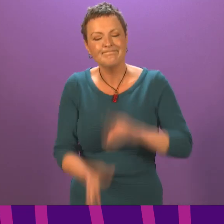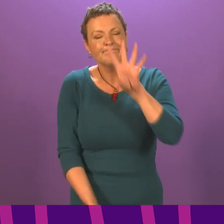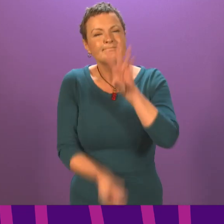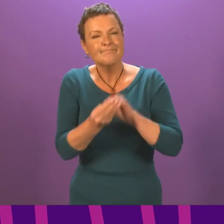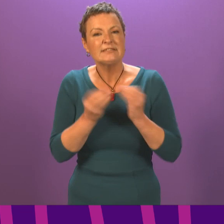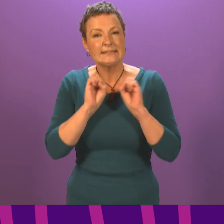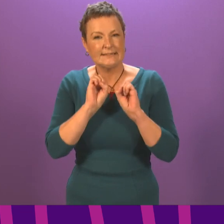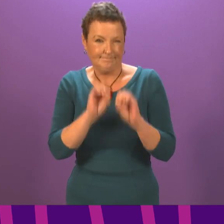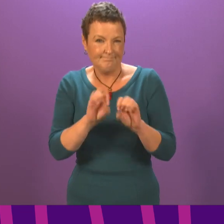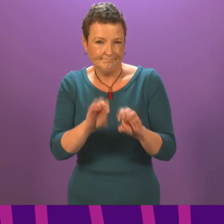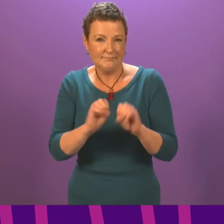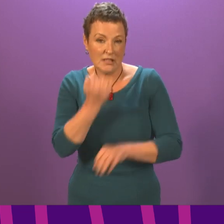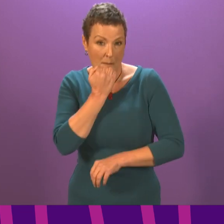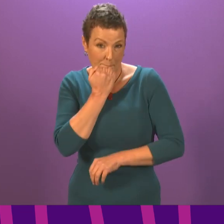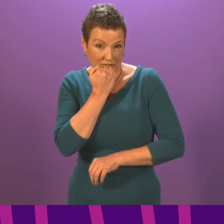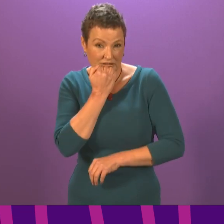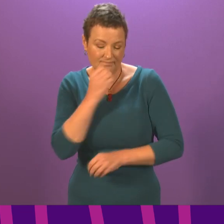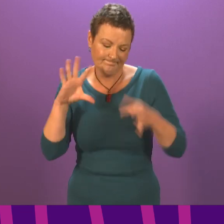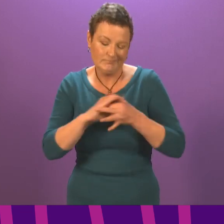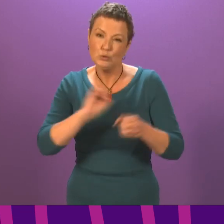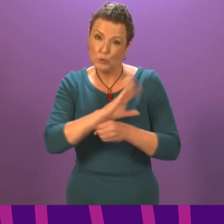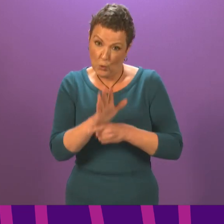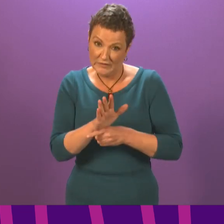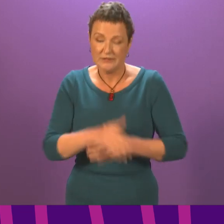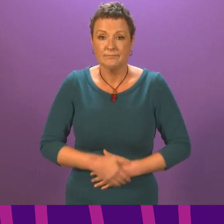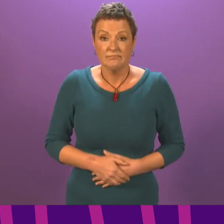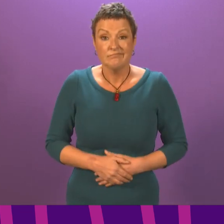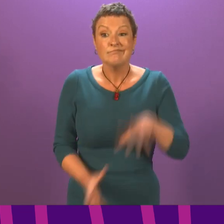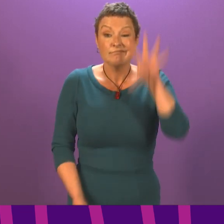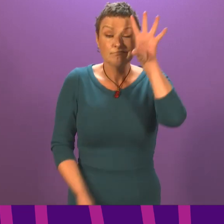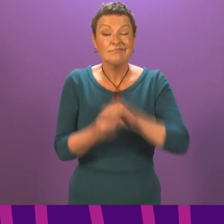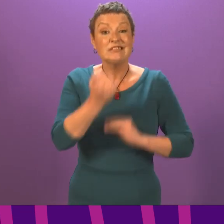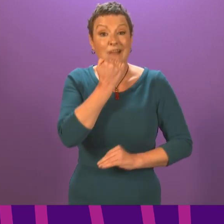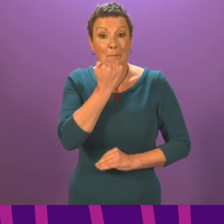I will give a brief summary of the latest statistics. The total number of positive cases